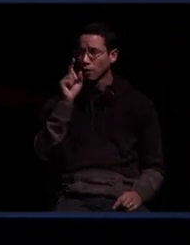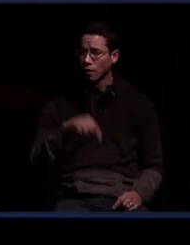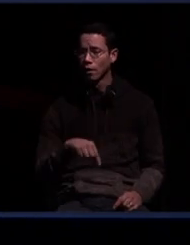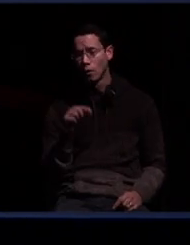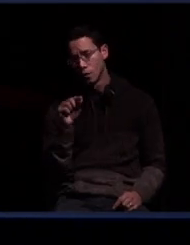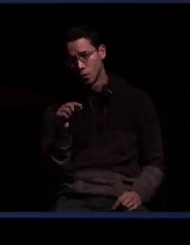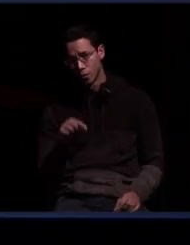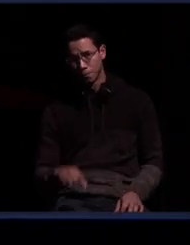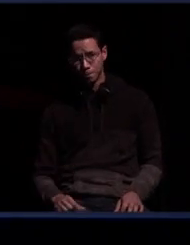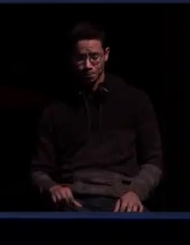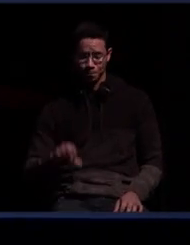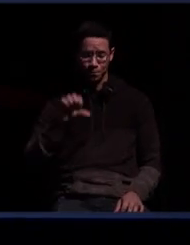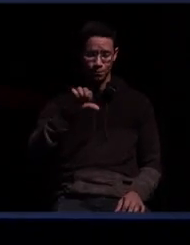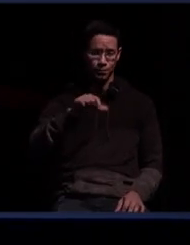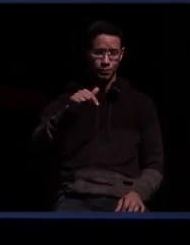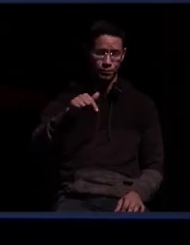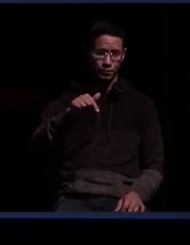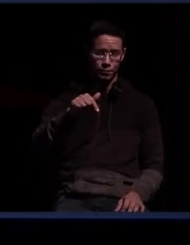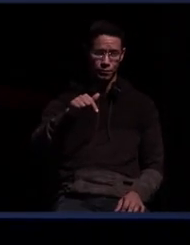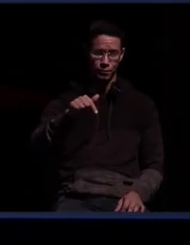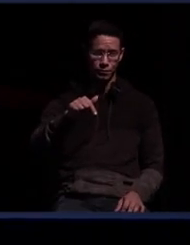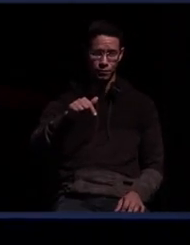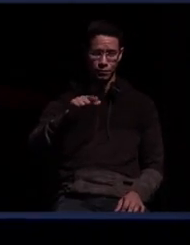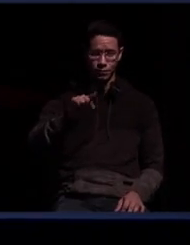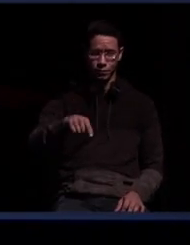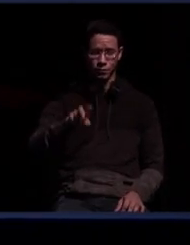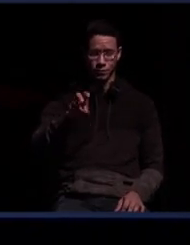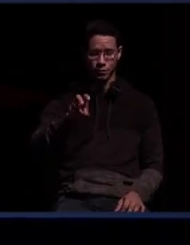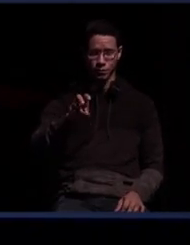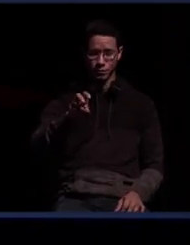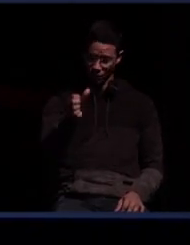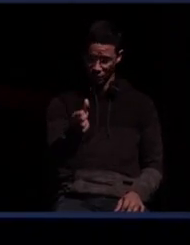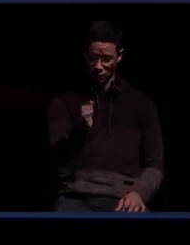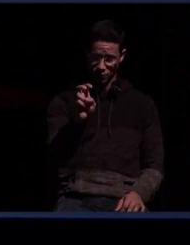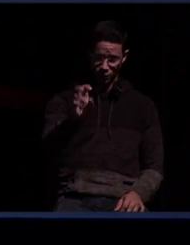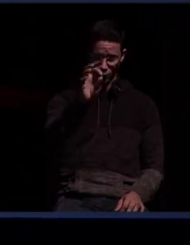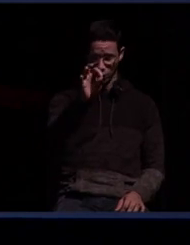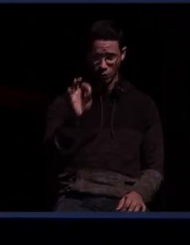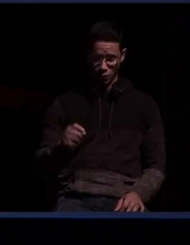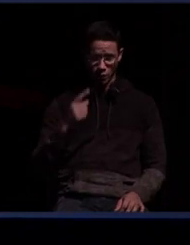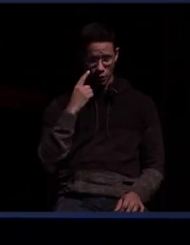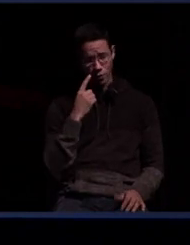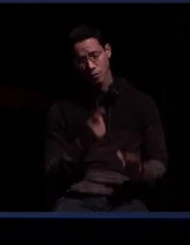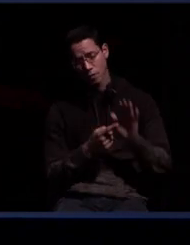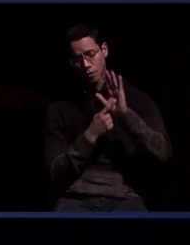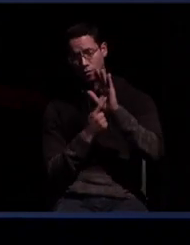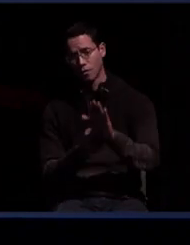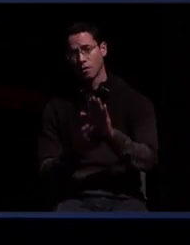97.65% of images depicting tourists